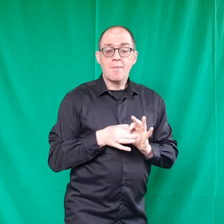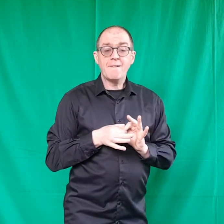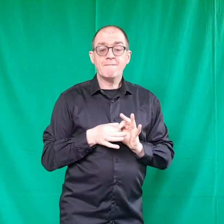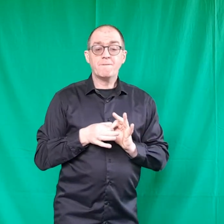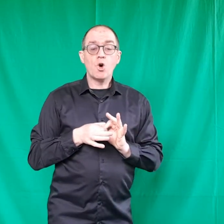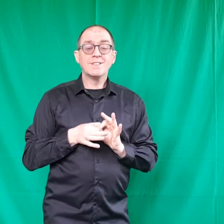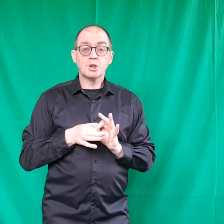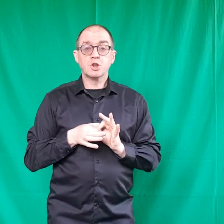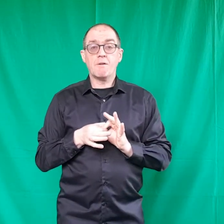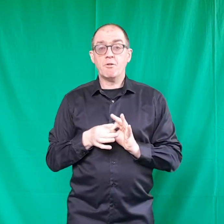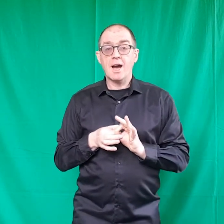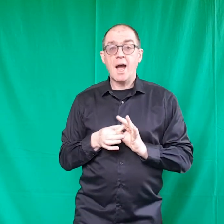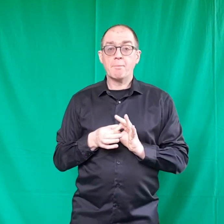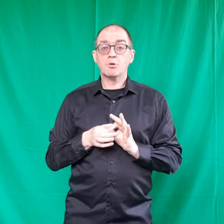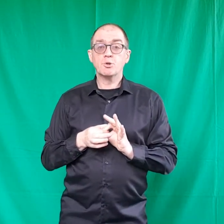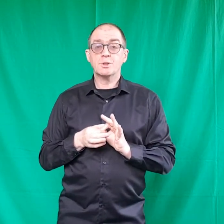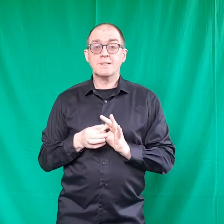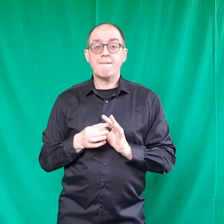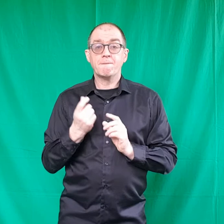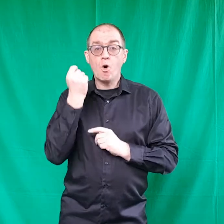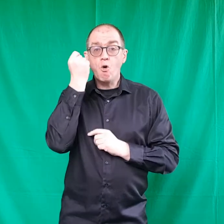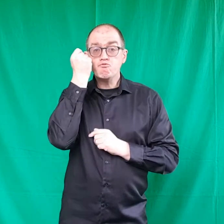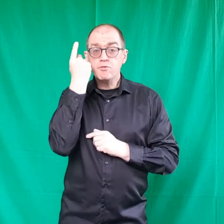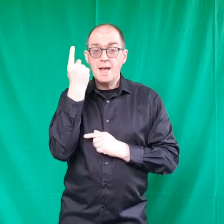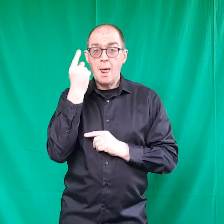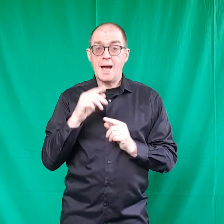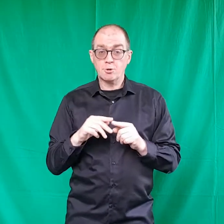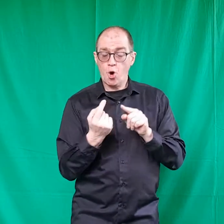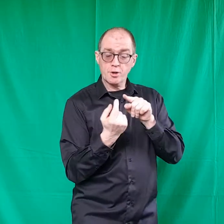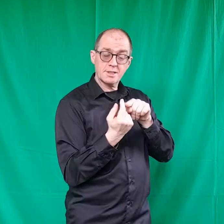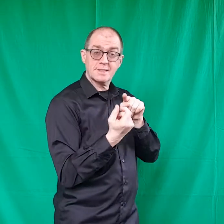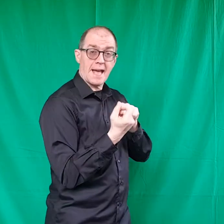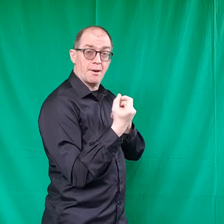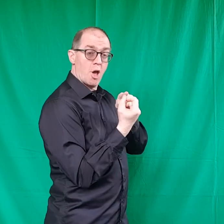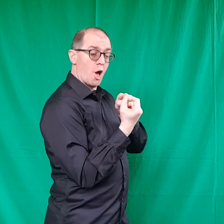And then, for 'discovery', I'm going to use the sign for 'realise' or 'understand'.